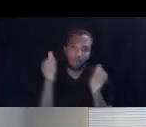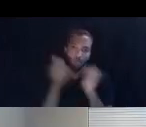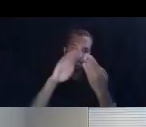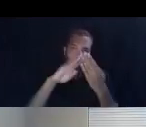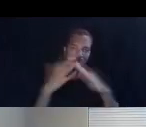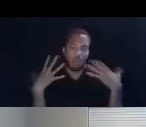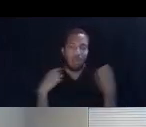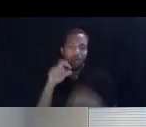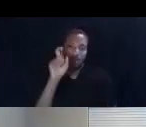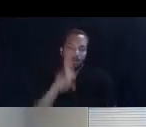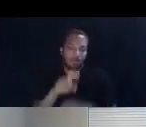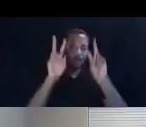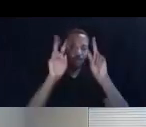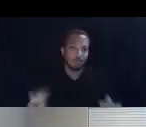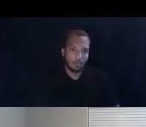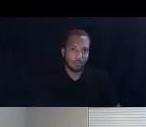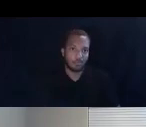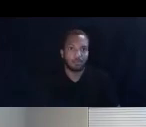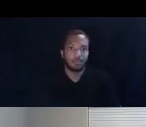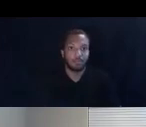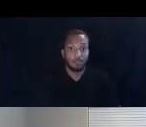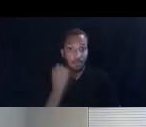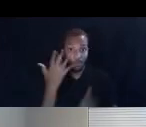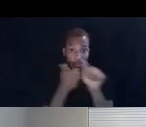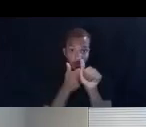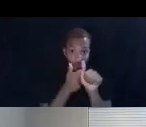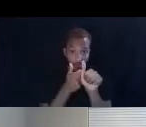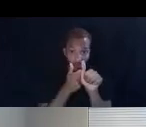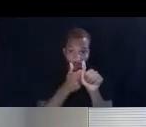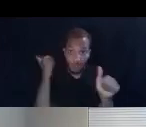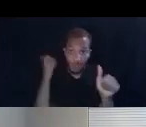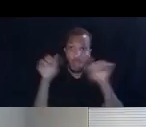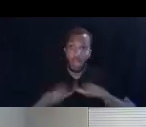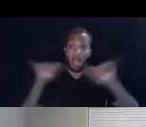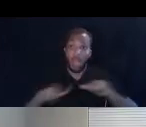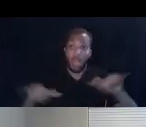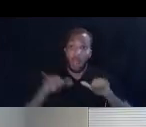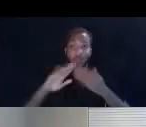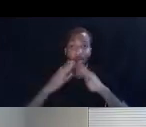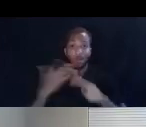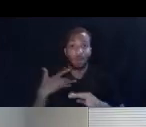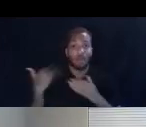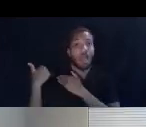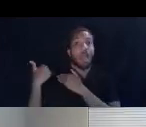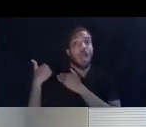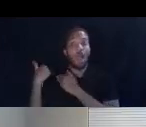And in order to avoid duplicating work and burdening the community by repeatedly extracting data